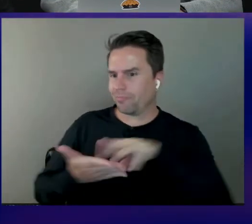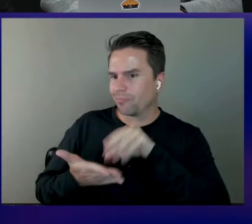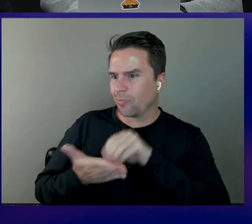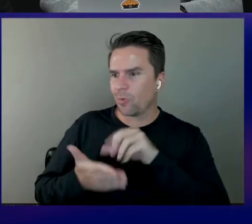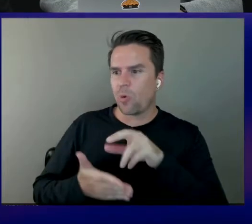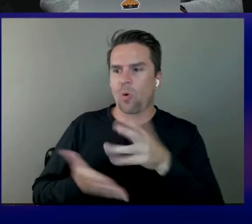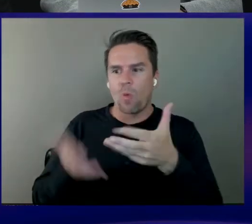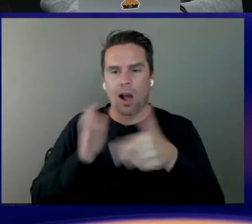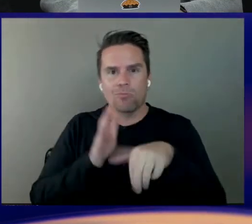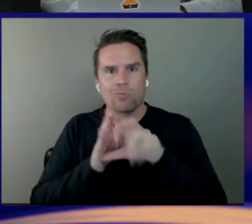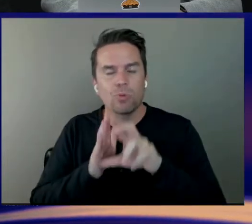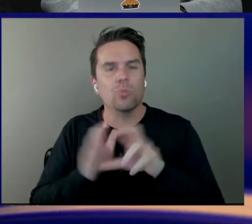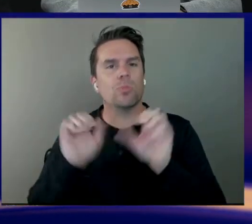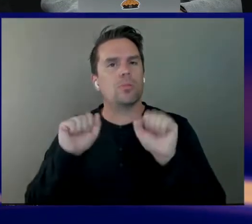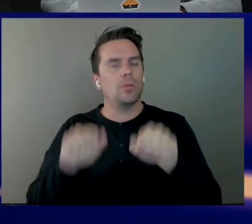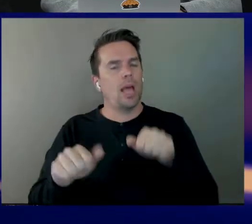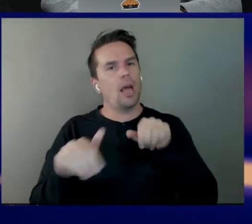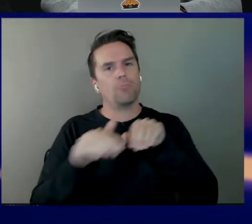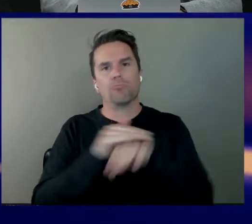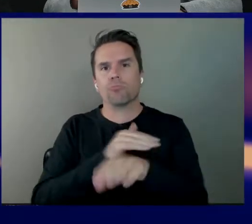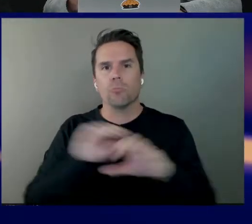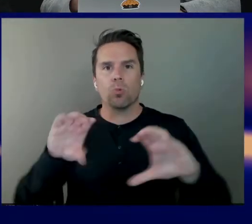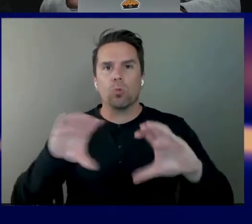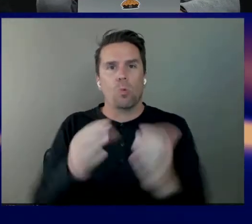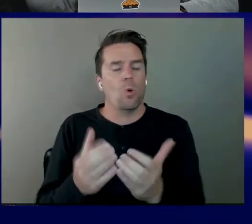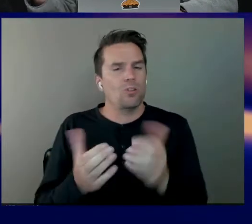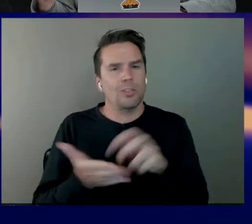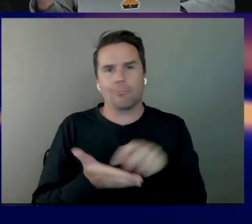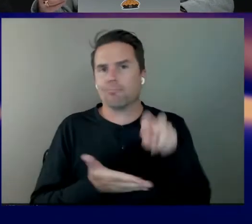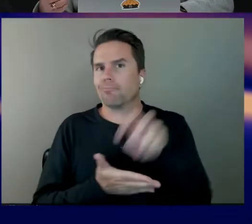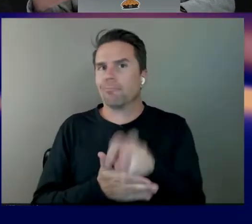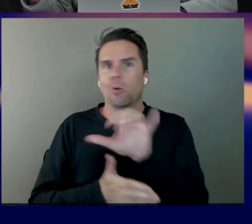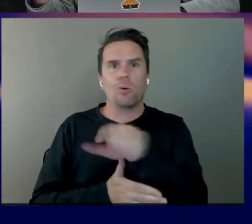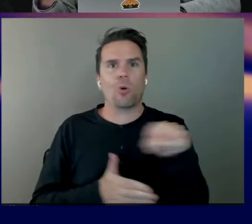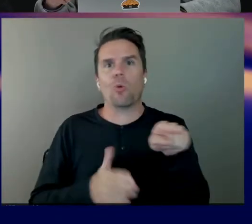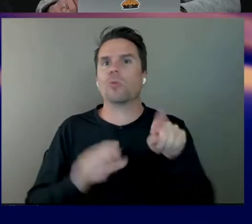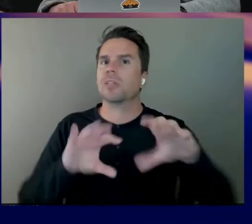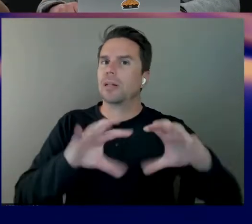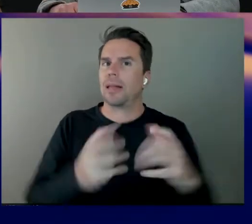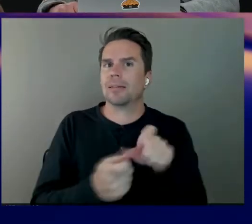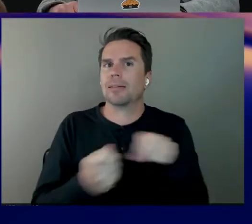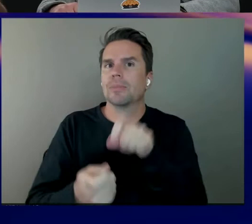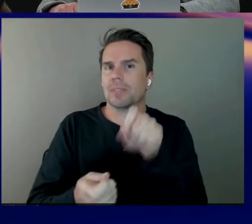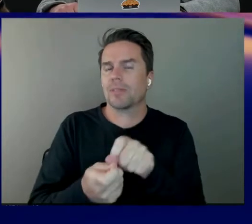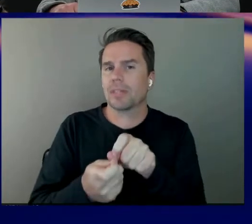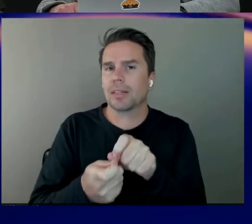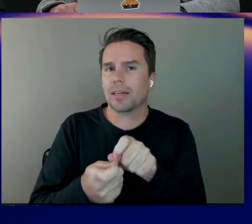the course and jump to those modules specifically to get... [Steve] I don't have to do it in sequence?